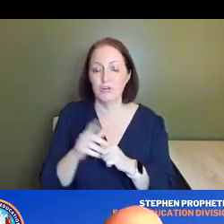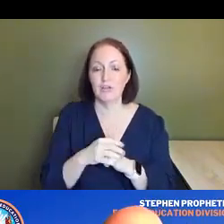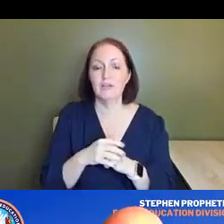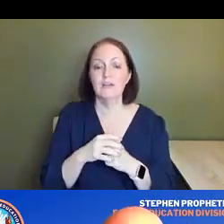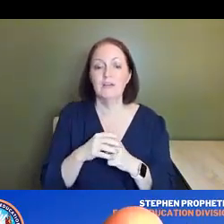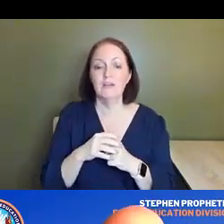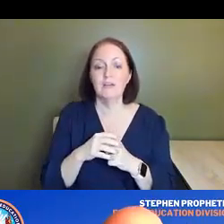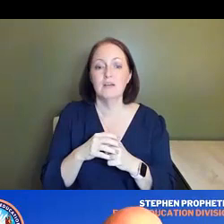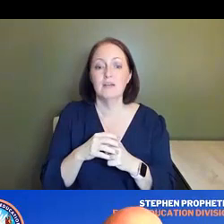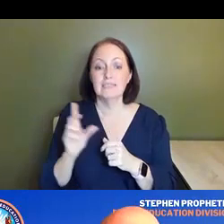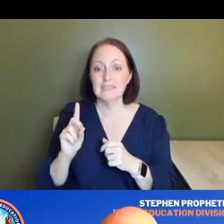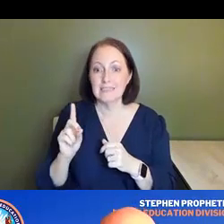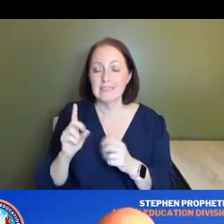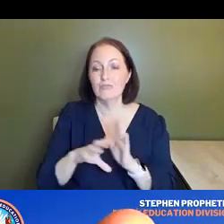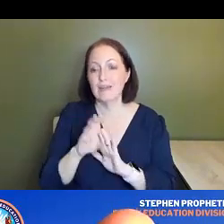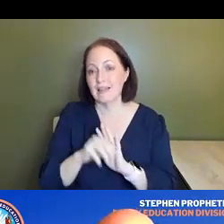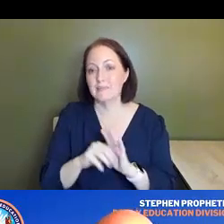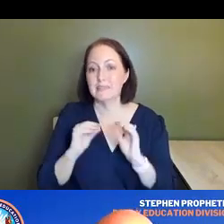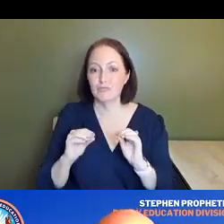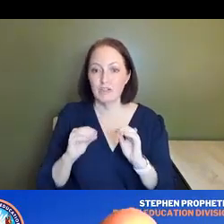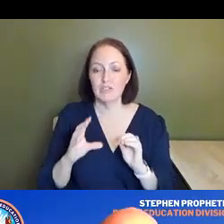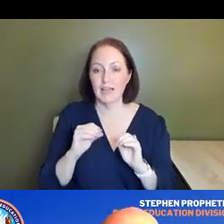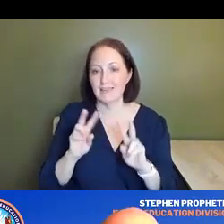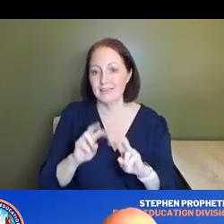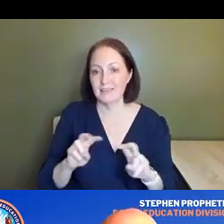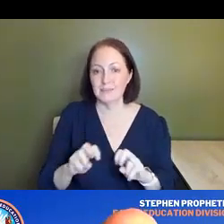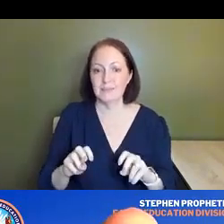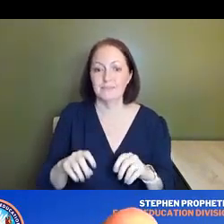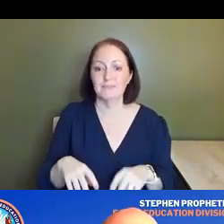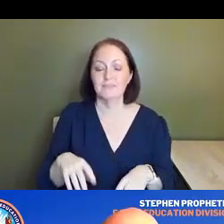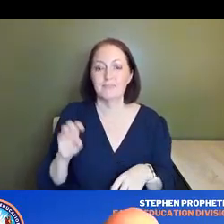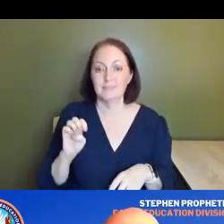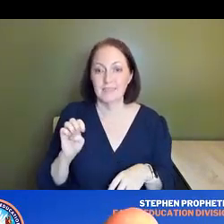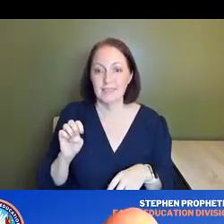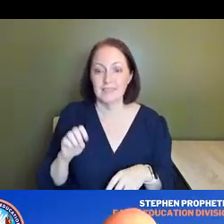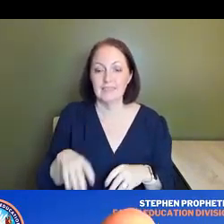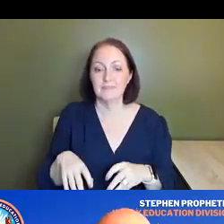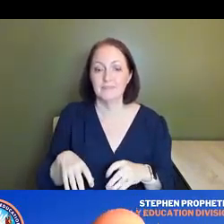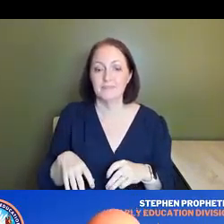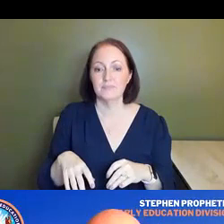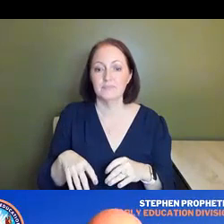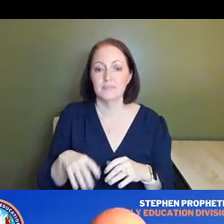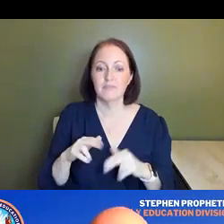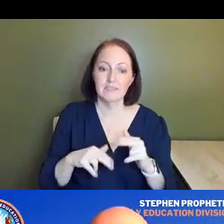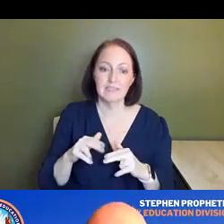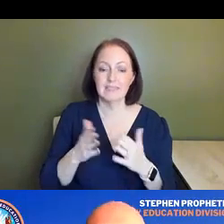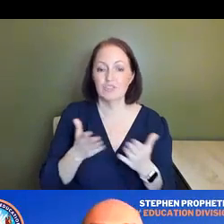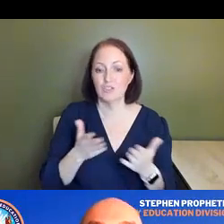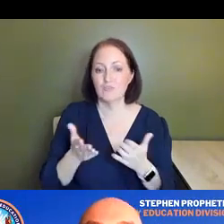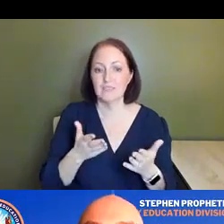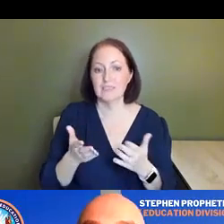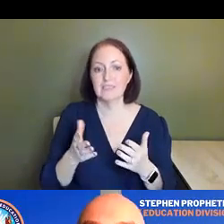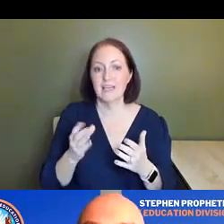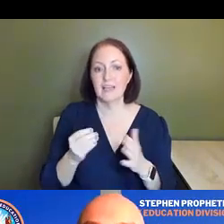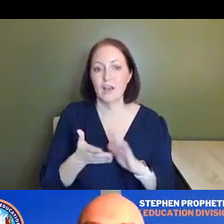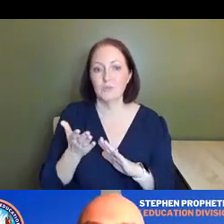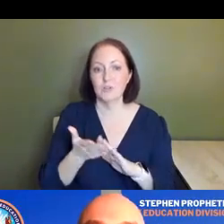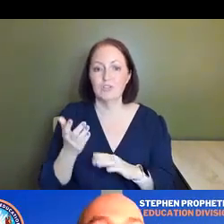Area D: Curriculum Instruction and Assessment? Focus Area E: Facilities Services and Operations?